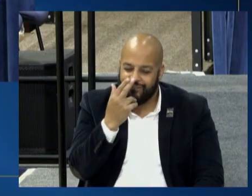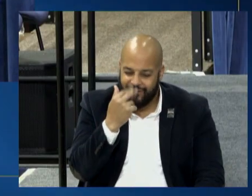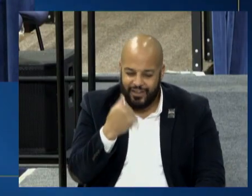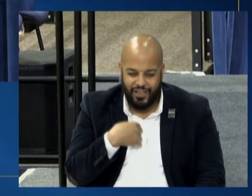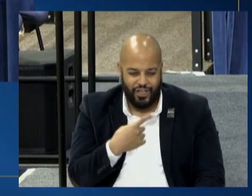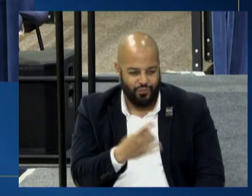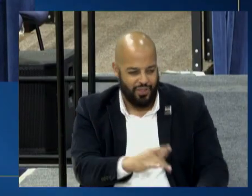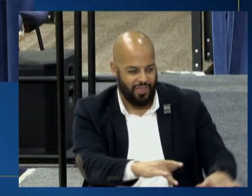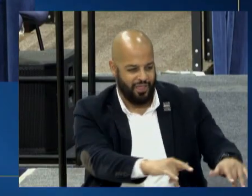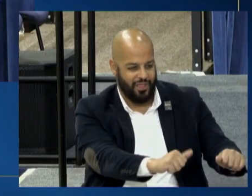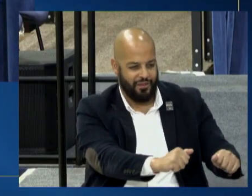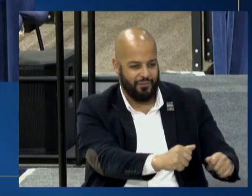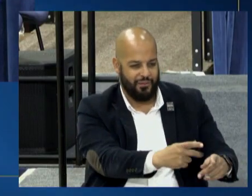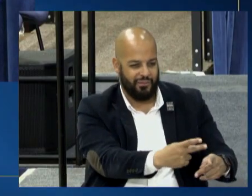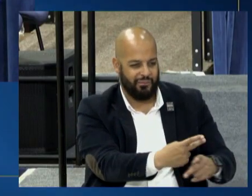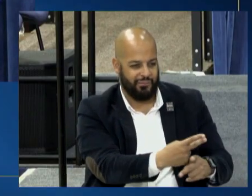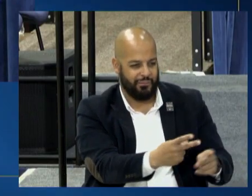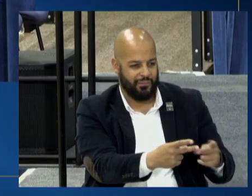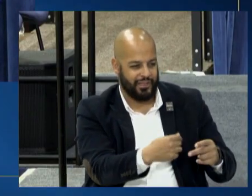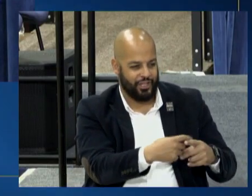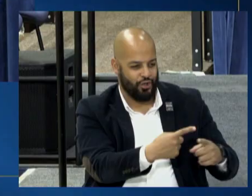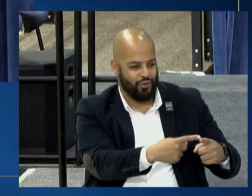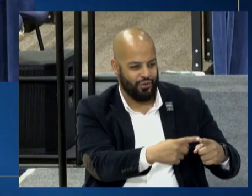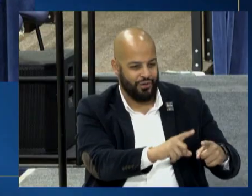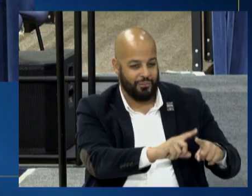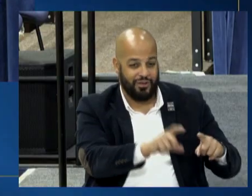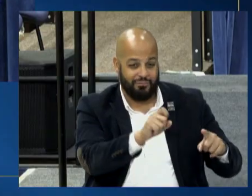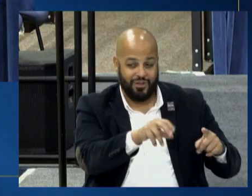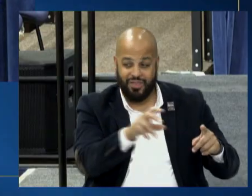got to move a piece all the way on the opposite corner. And you have to shuffle five, six,